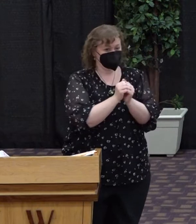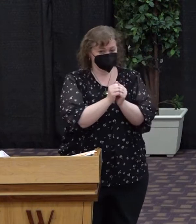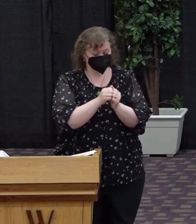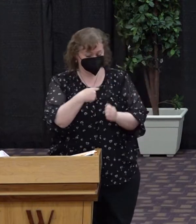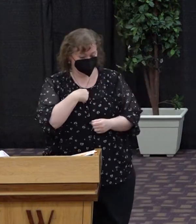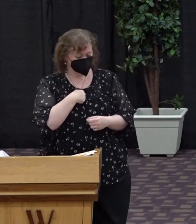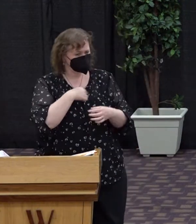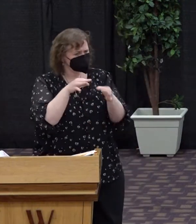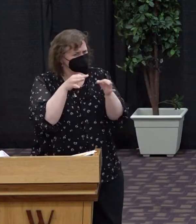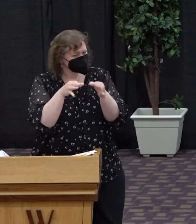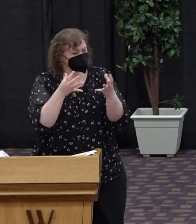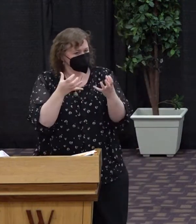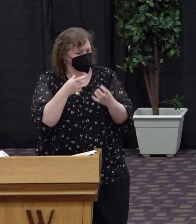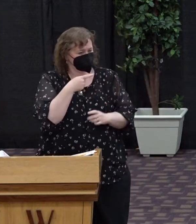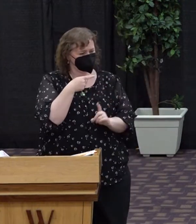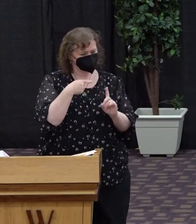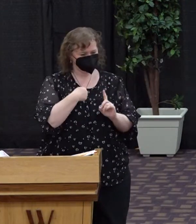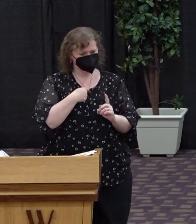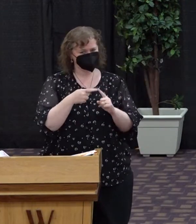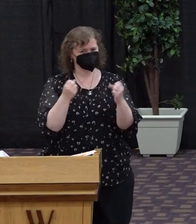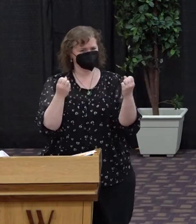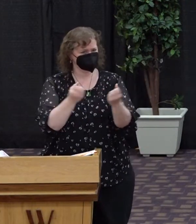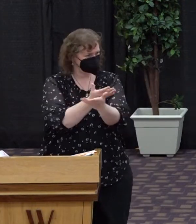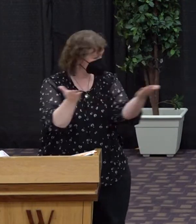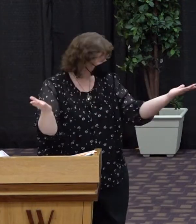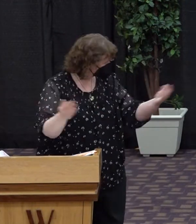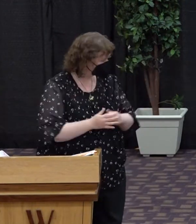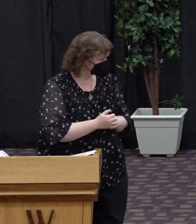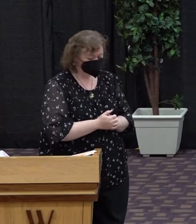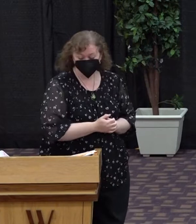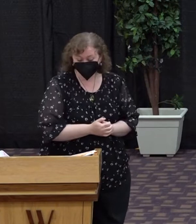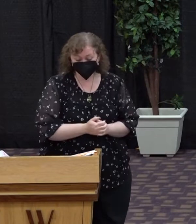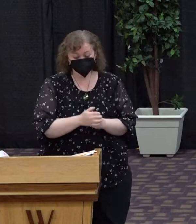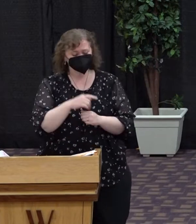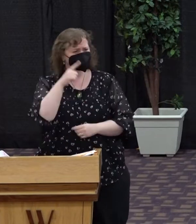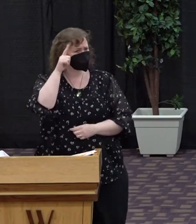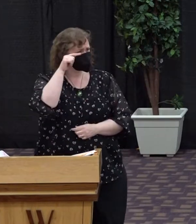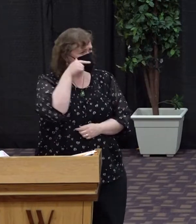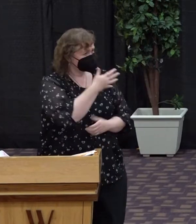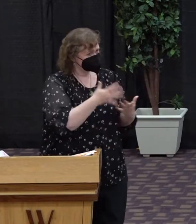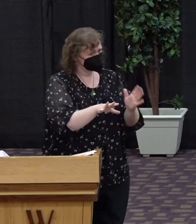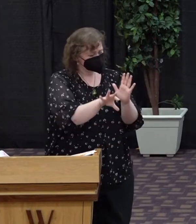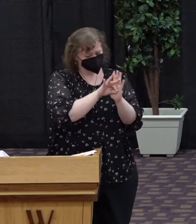And I would like to say what she has shared with me, and let everyone know.